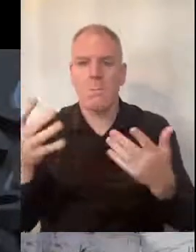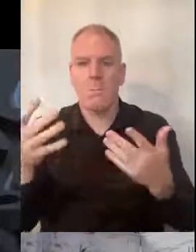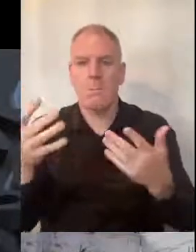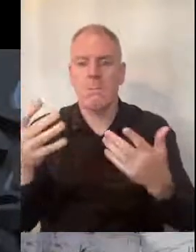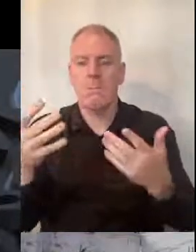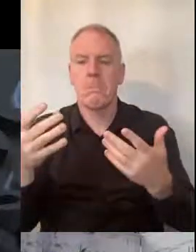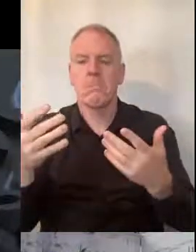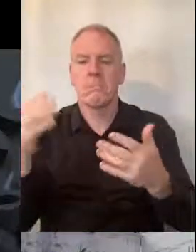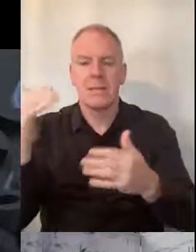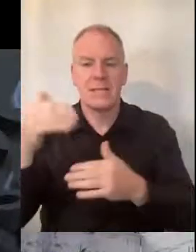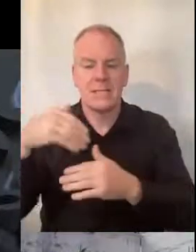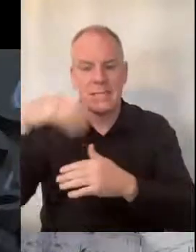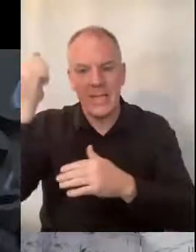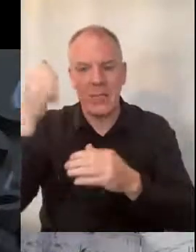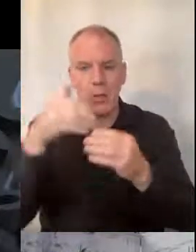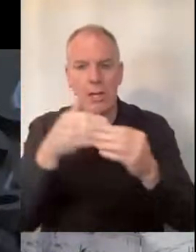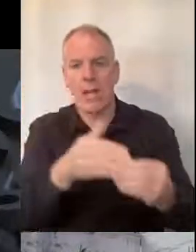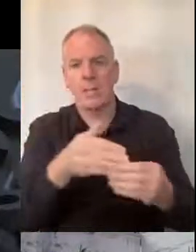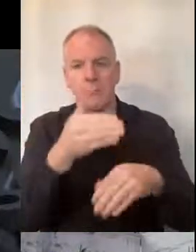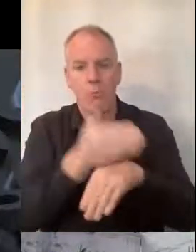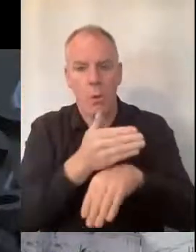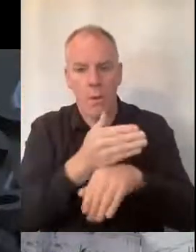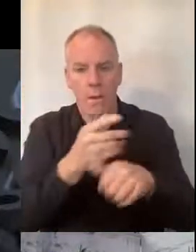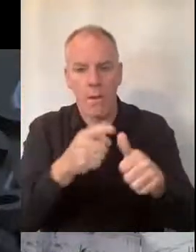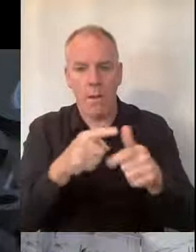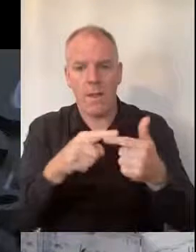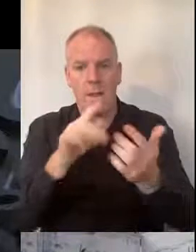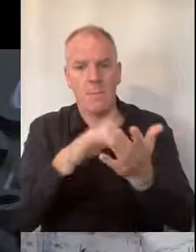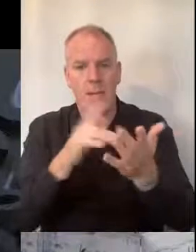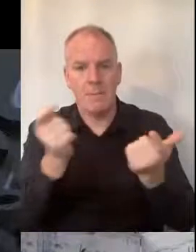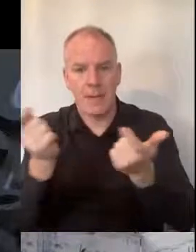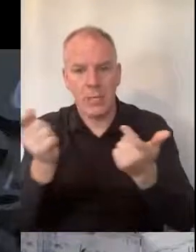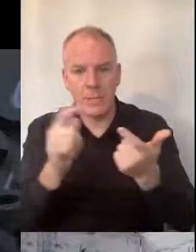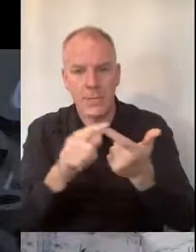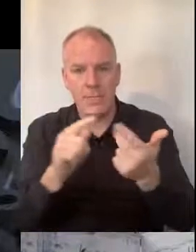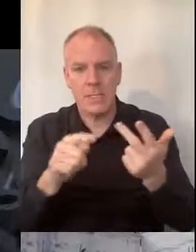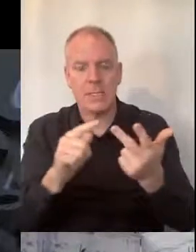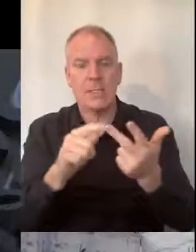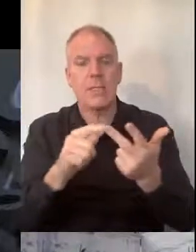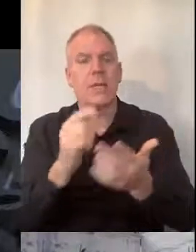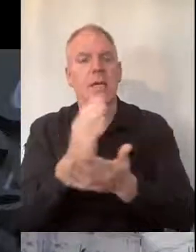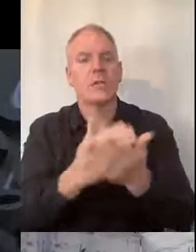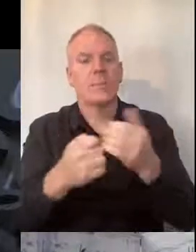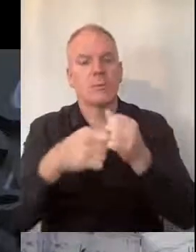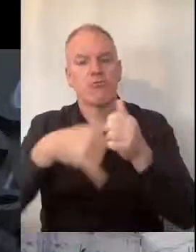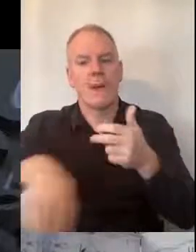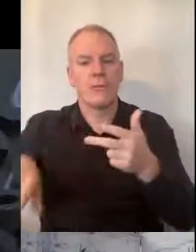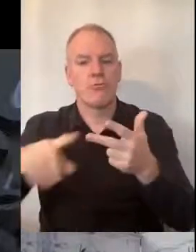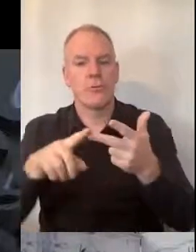leadership roles with people in middle management and we have people from grassroots level from the ground up.